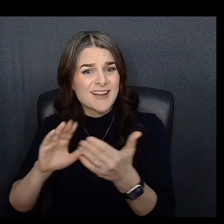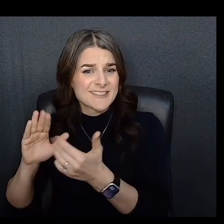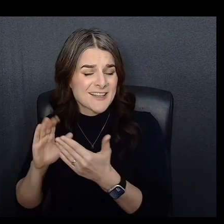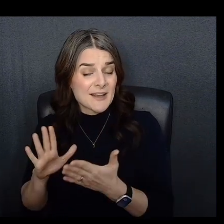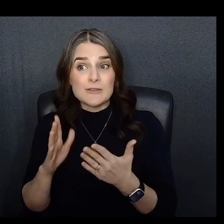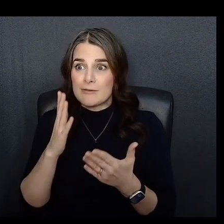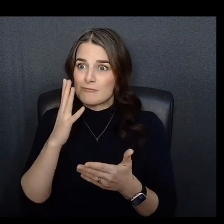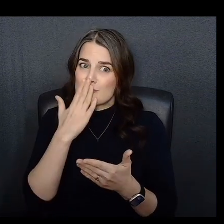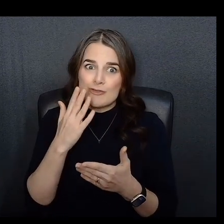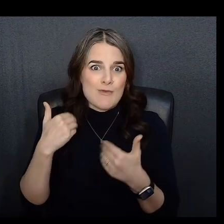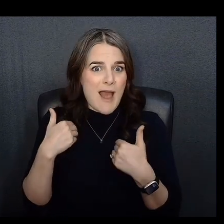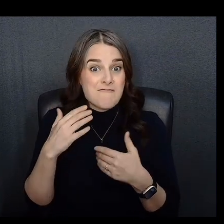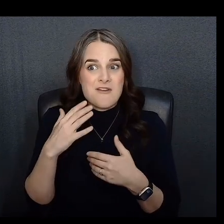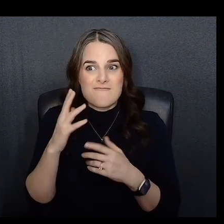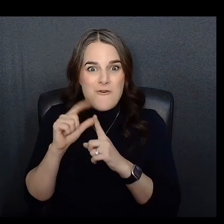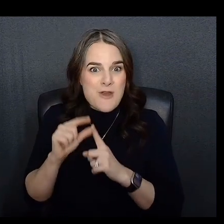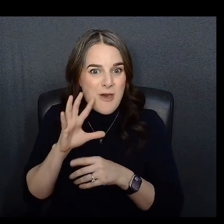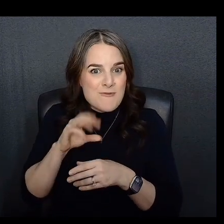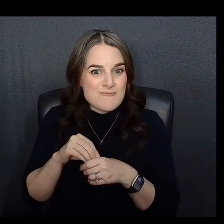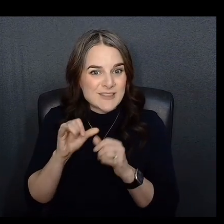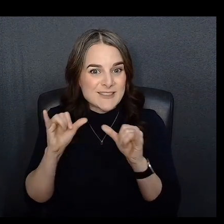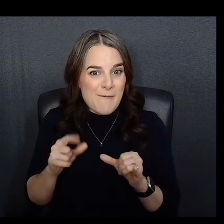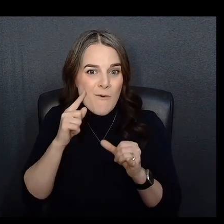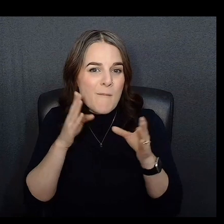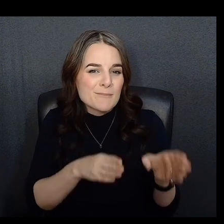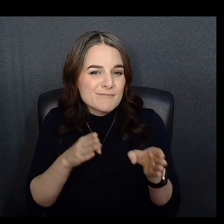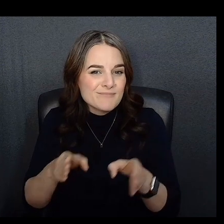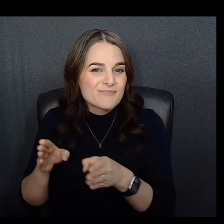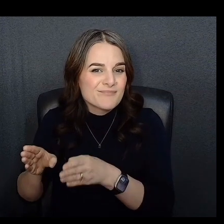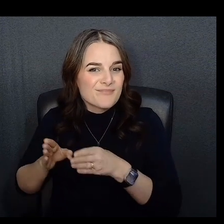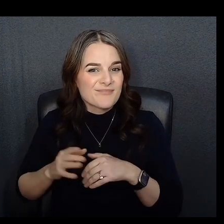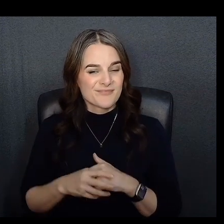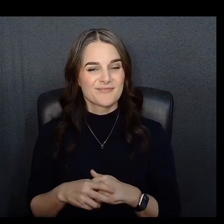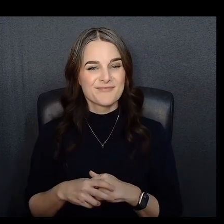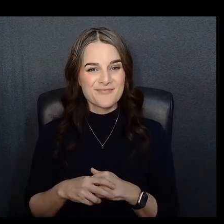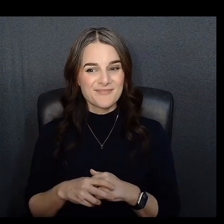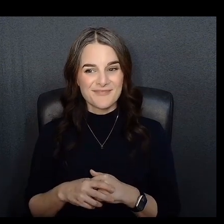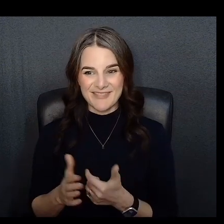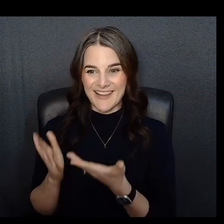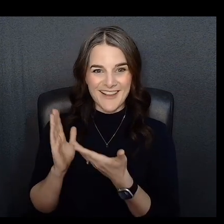on a system for an individual. So here on the slide is an example from Grid.